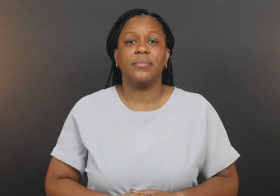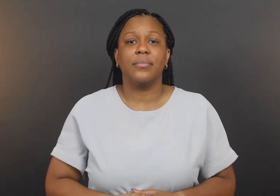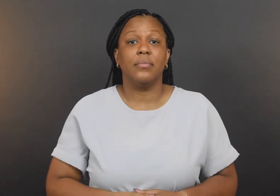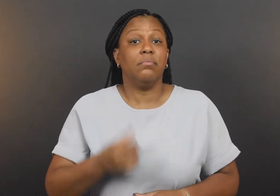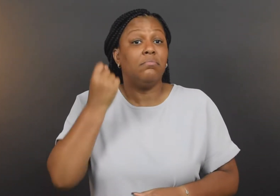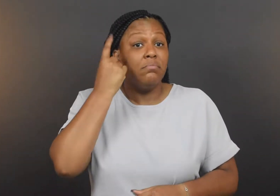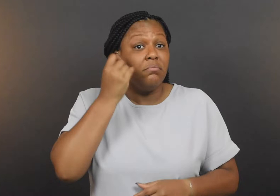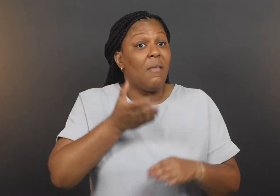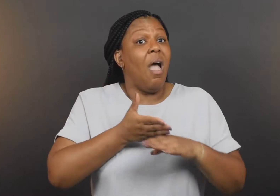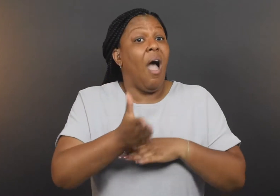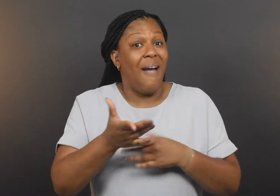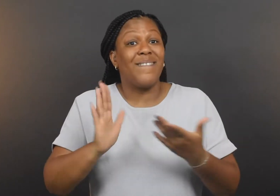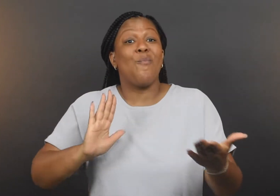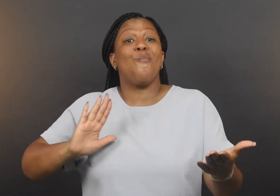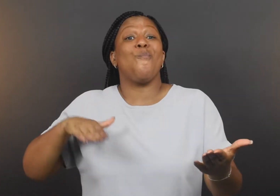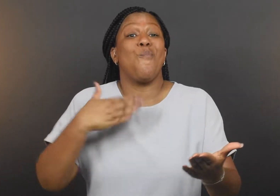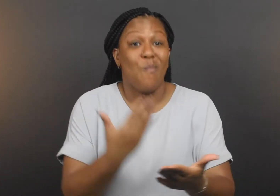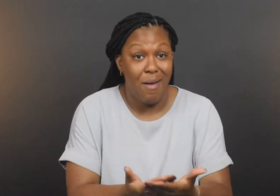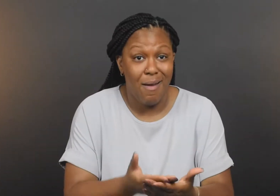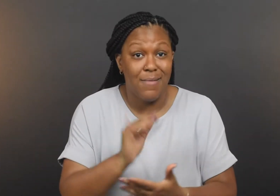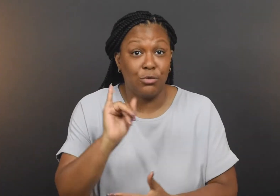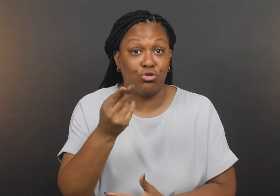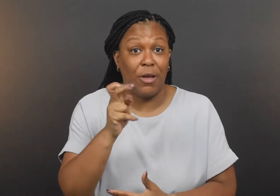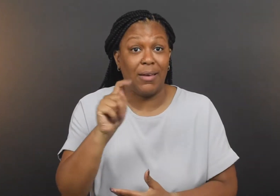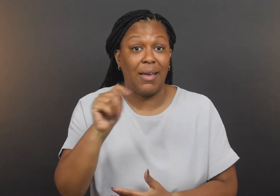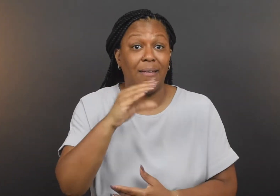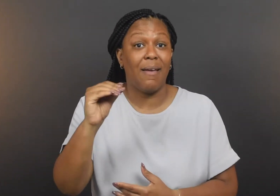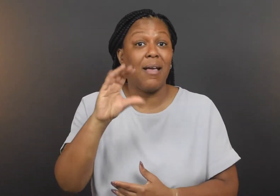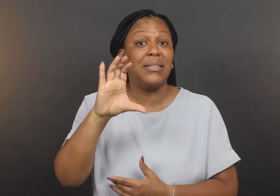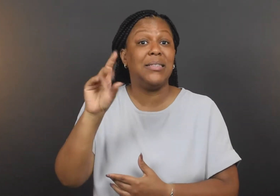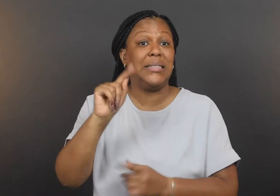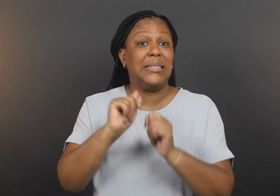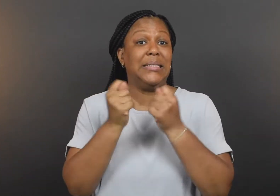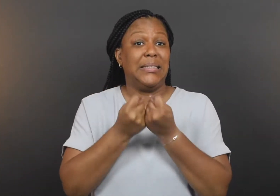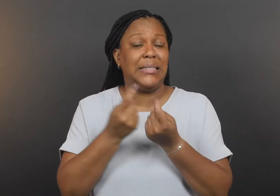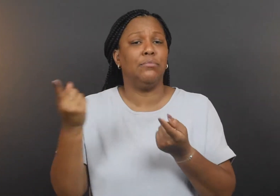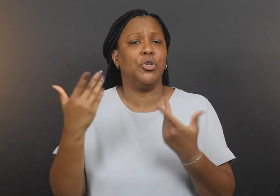But after arriving, Janet and the CDC team she joined found